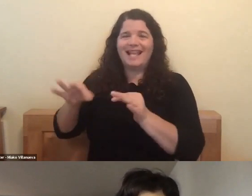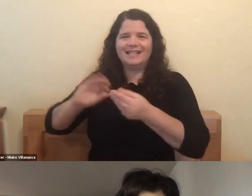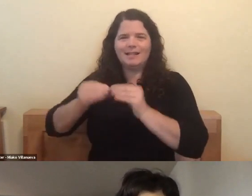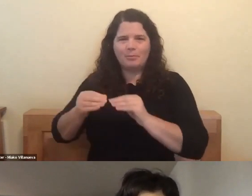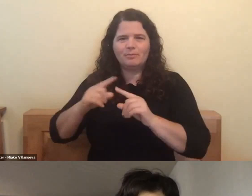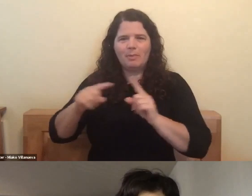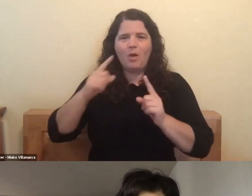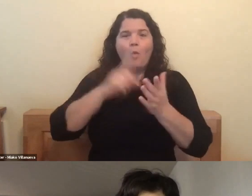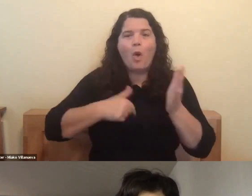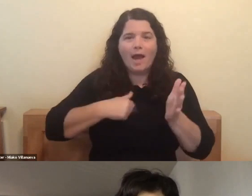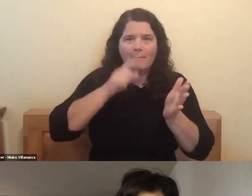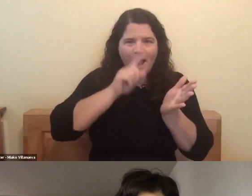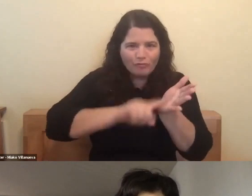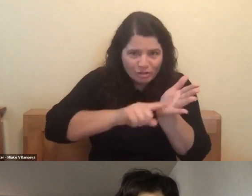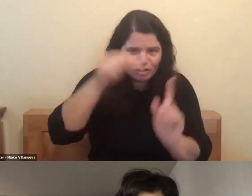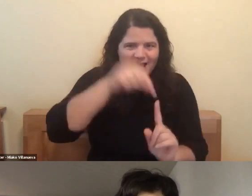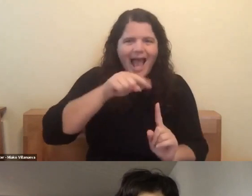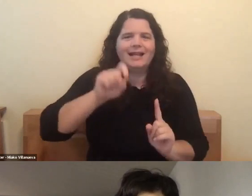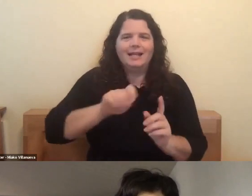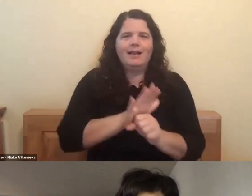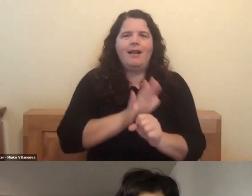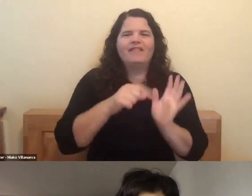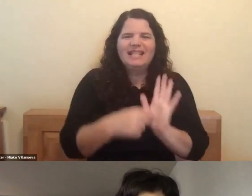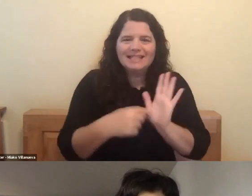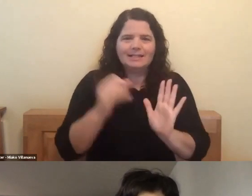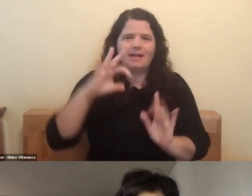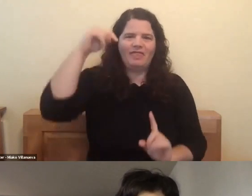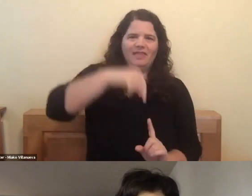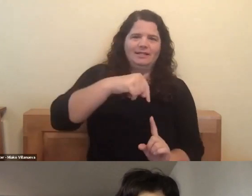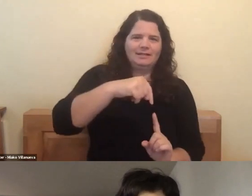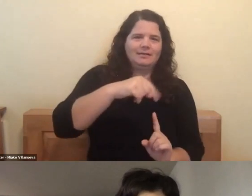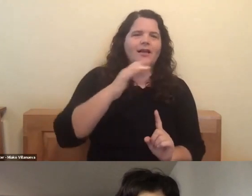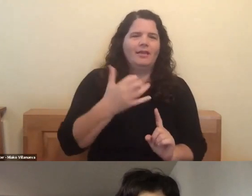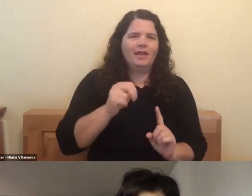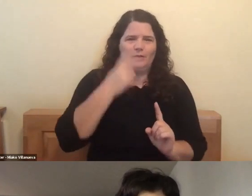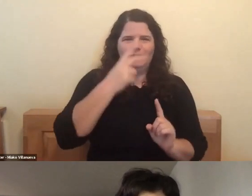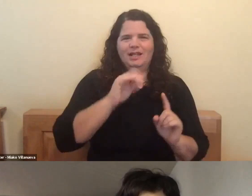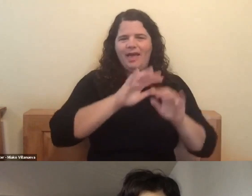is i guess 20 because you know this binomial distribution then you get the kind of high p value